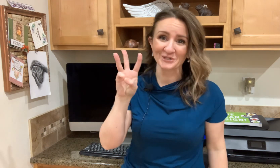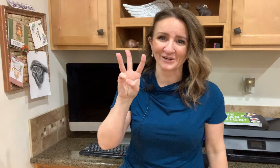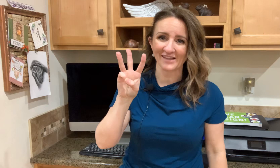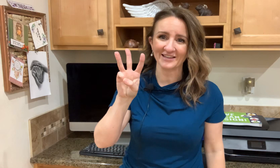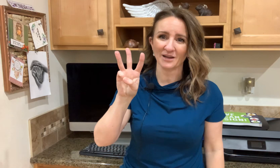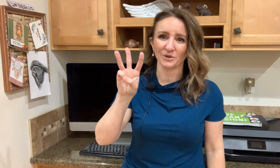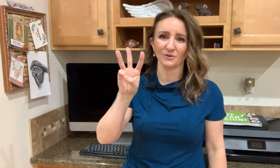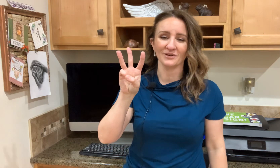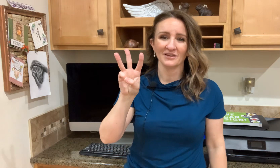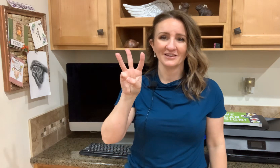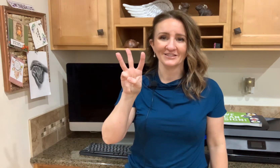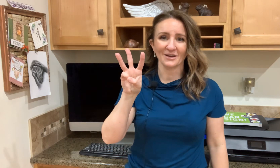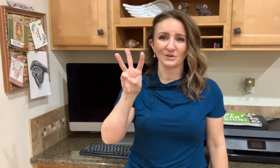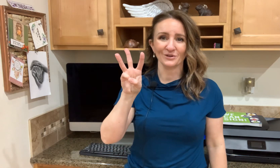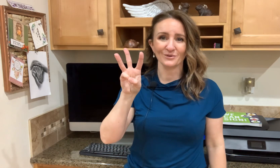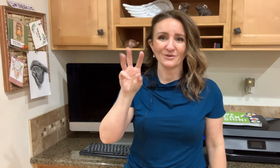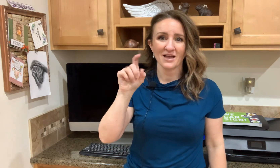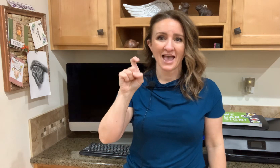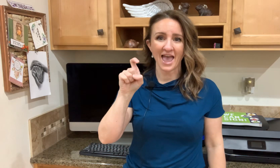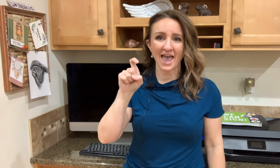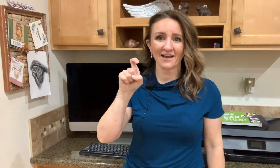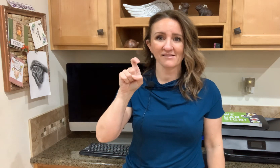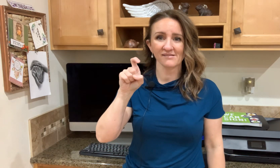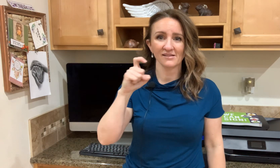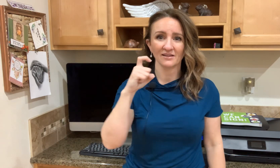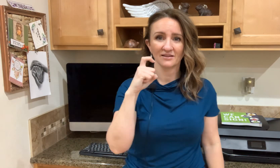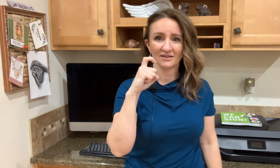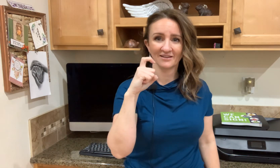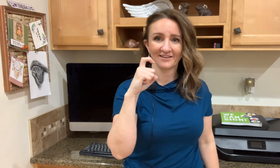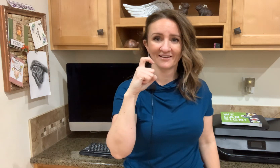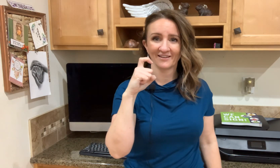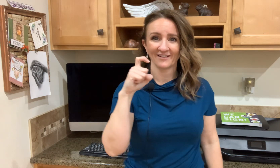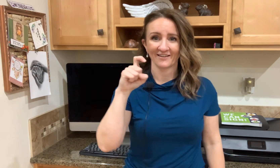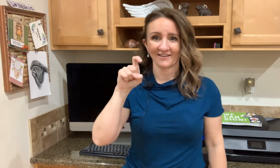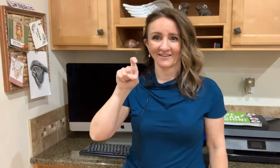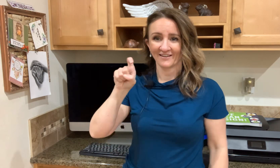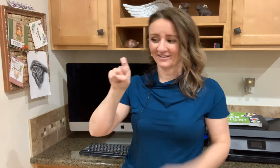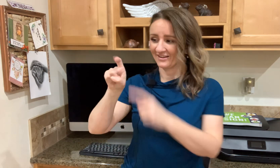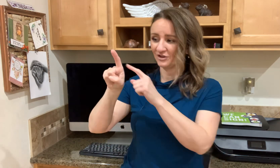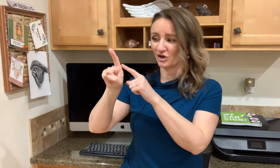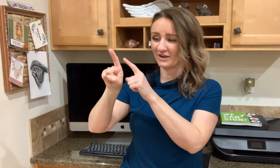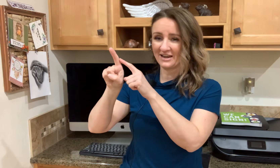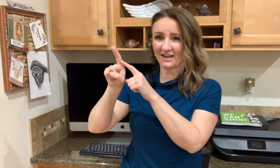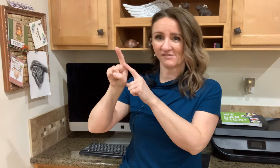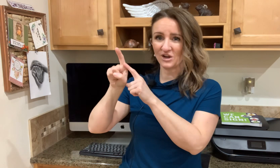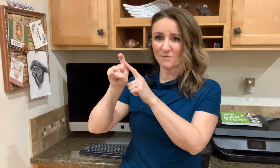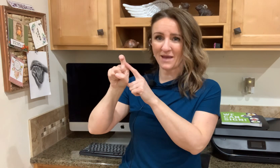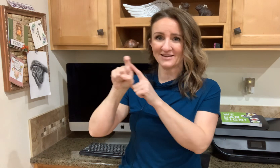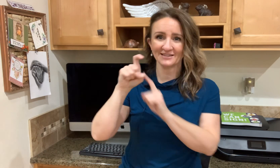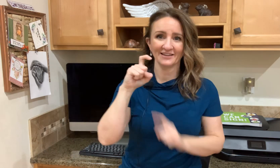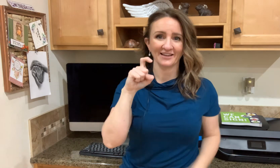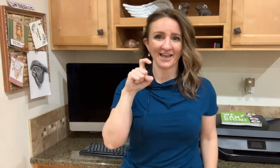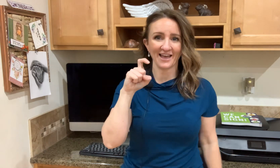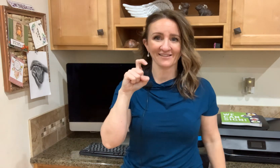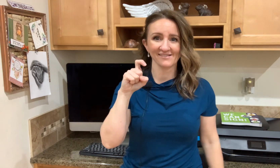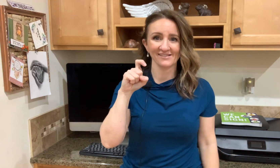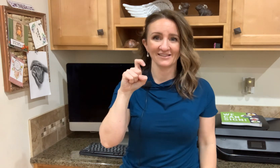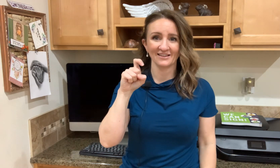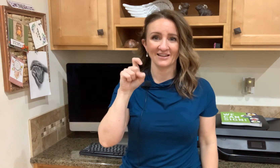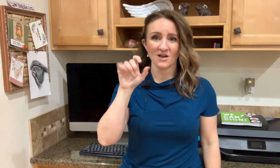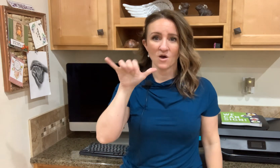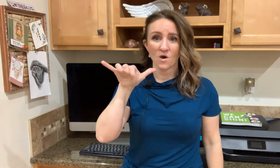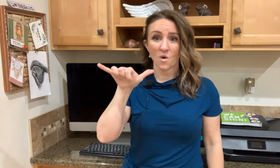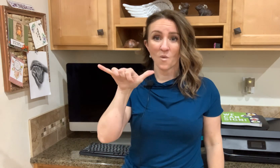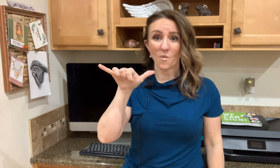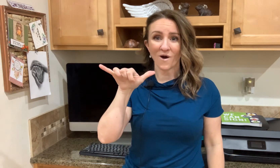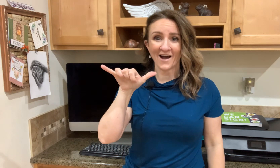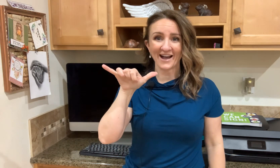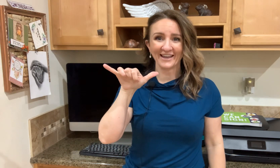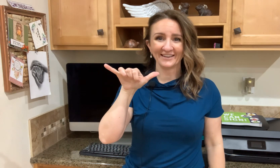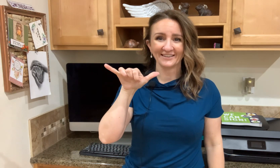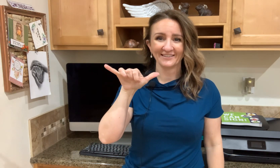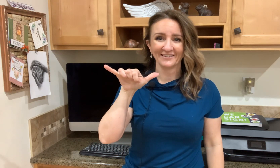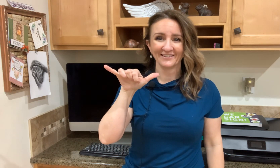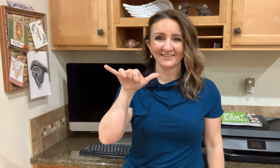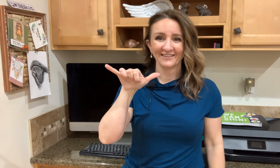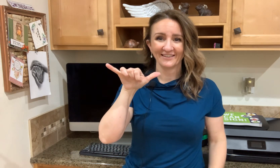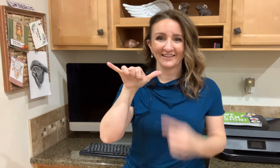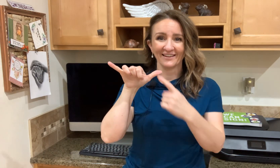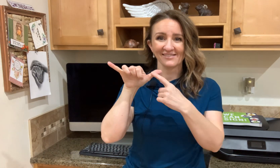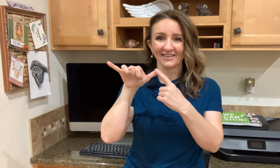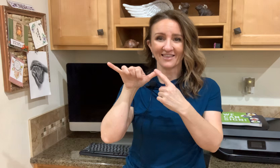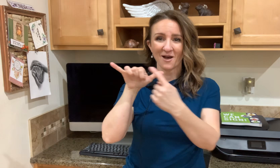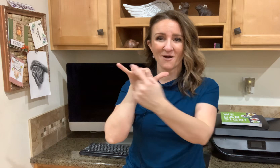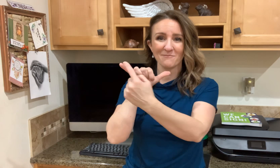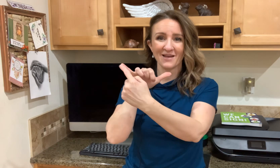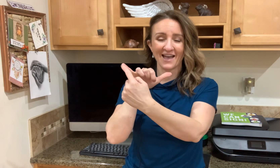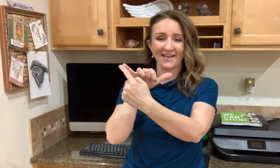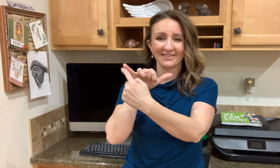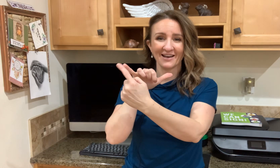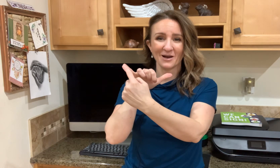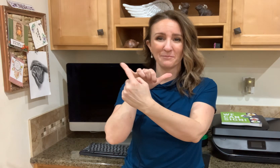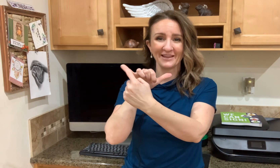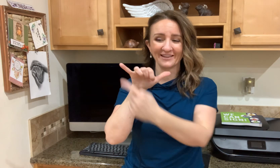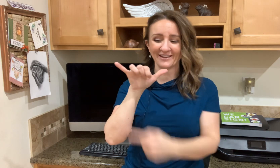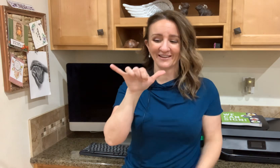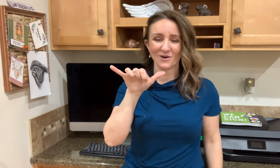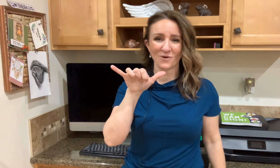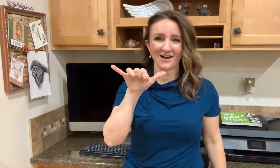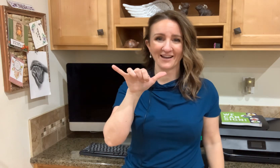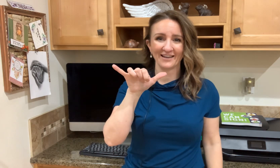looks like a W. X your index finger bent X. Y is the thumb and pinky, Y.